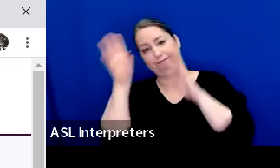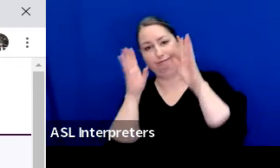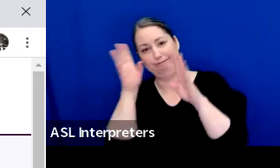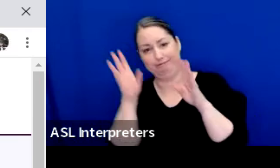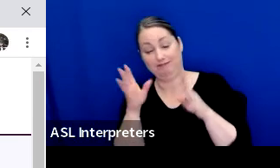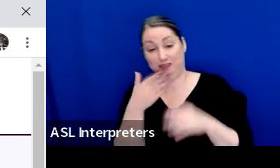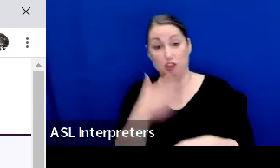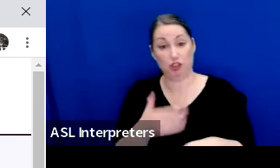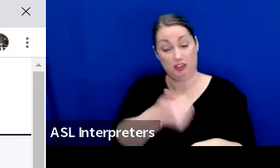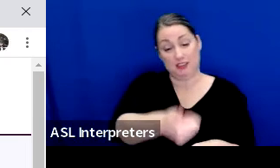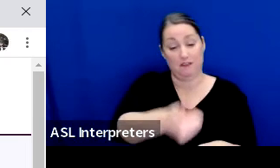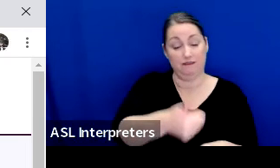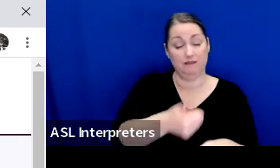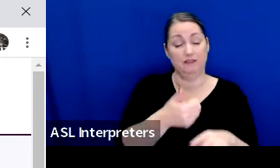And my math allows you to do that, which is nice.